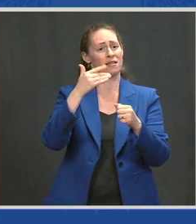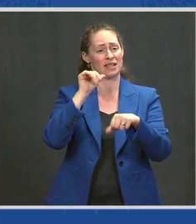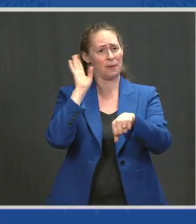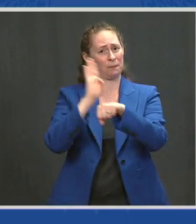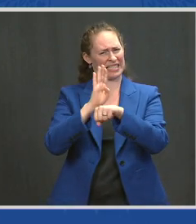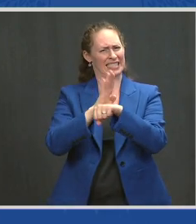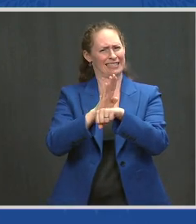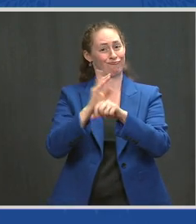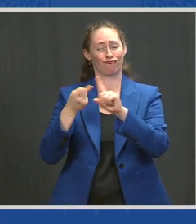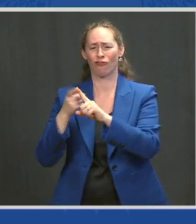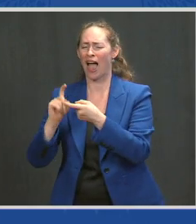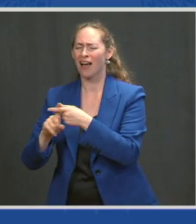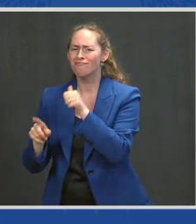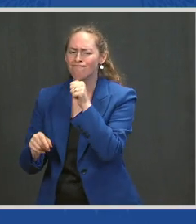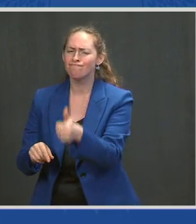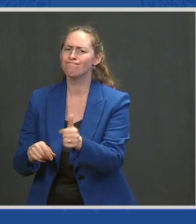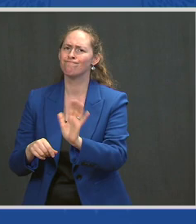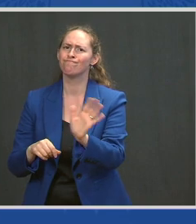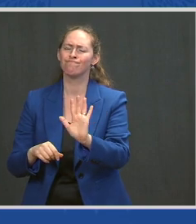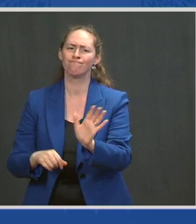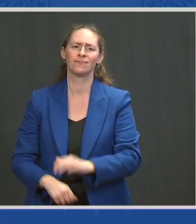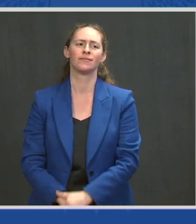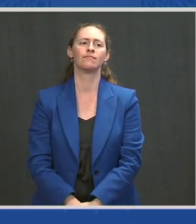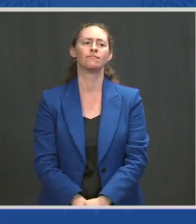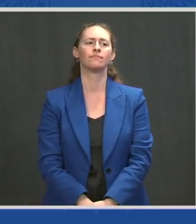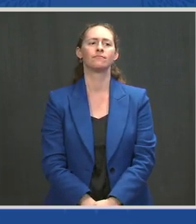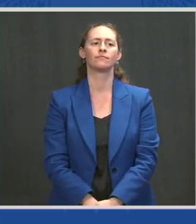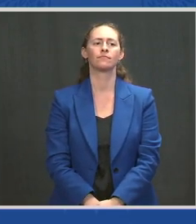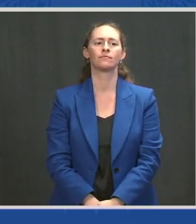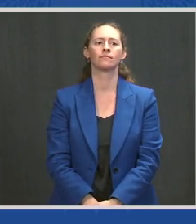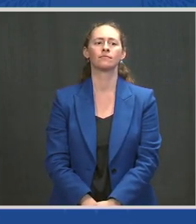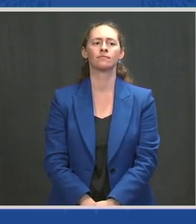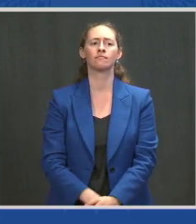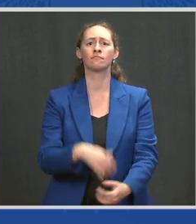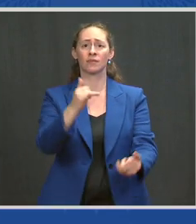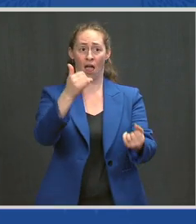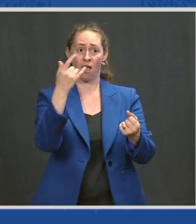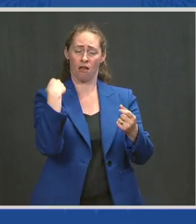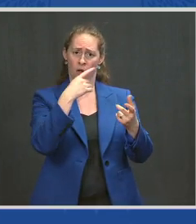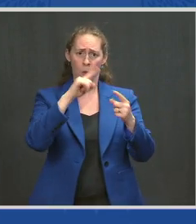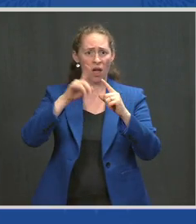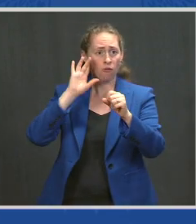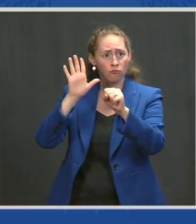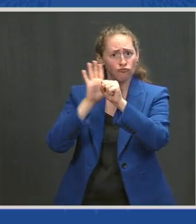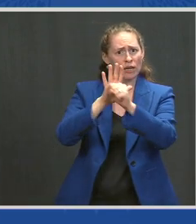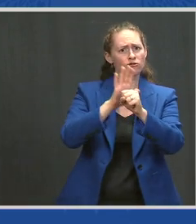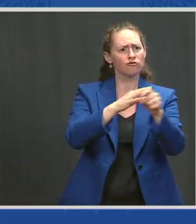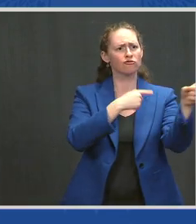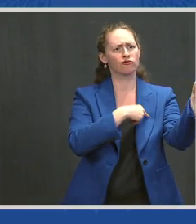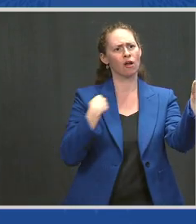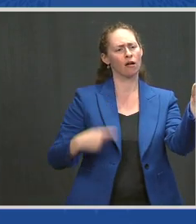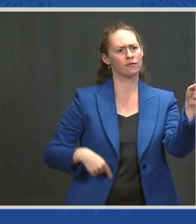that you've said that you were going to press China. You signed on to the G7 communiqué that said you --